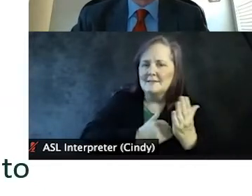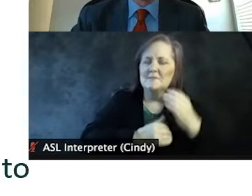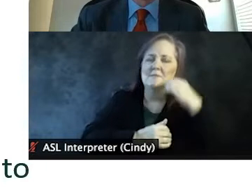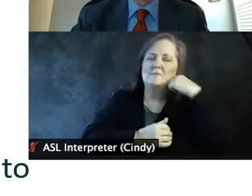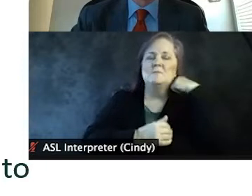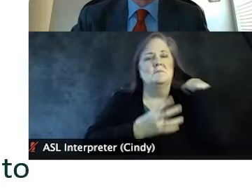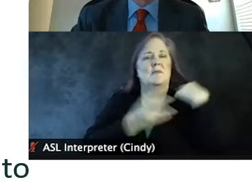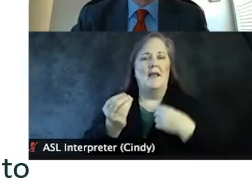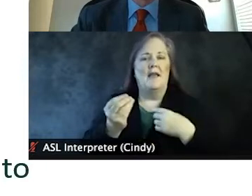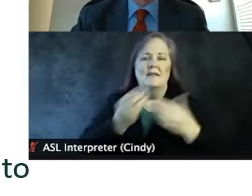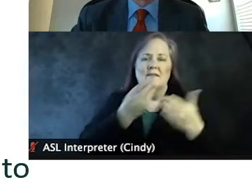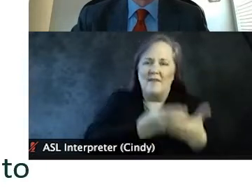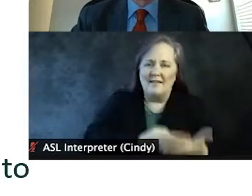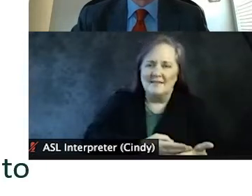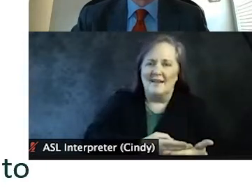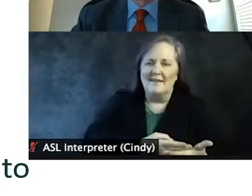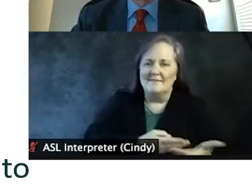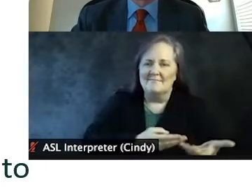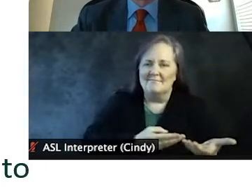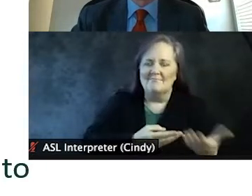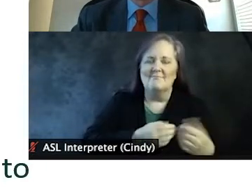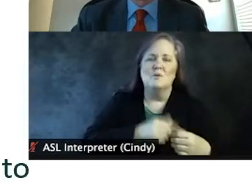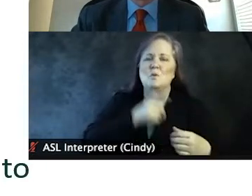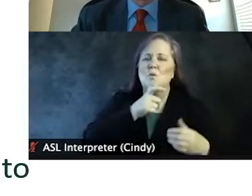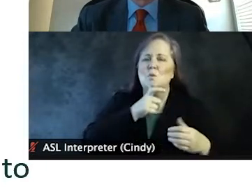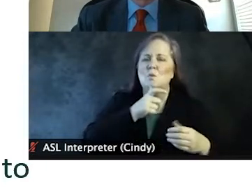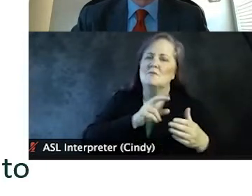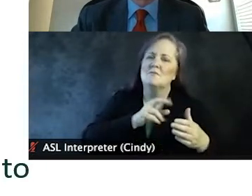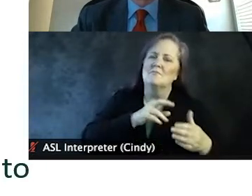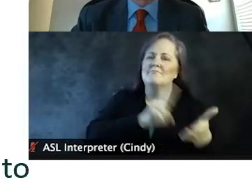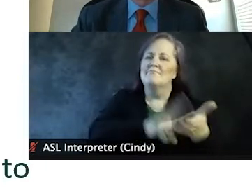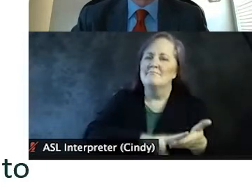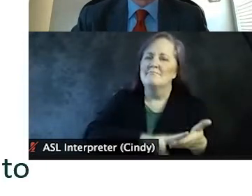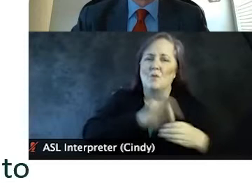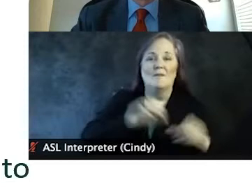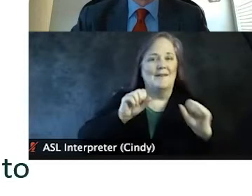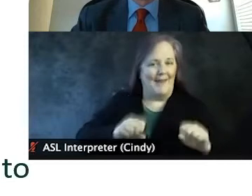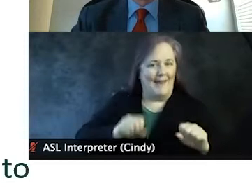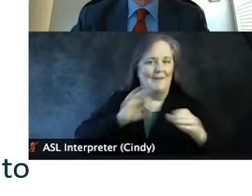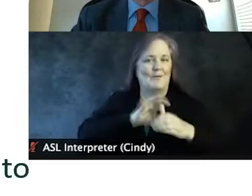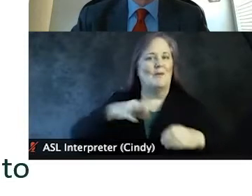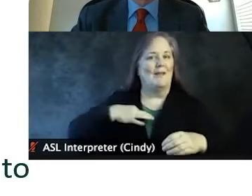At the state level there would be increased workload on a one-time basis to update some electronic voter